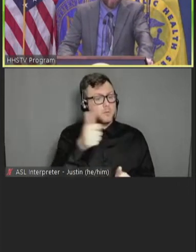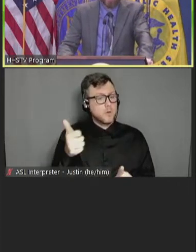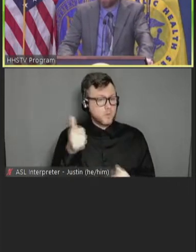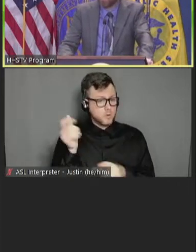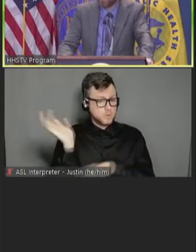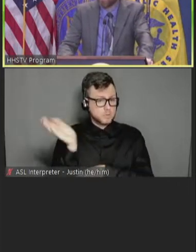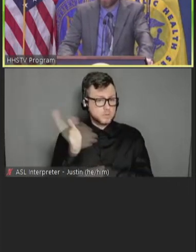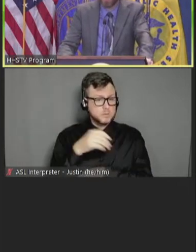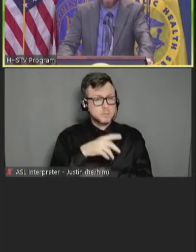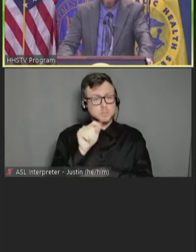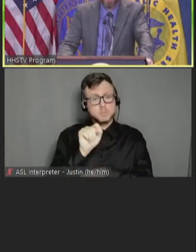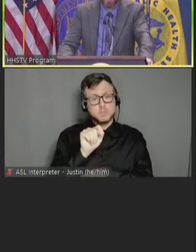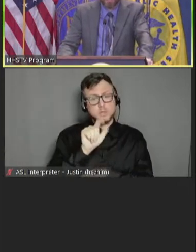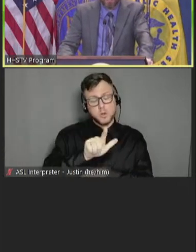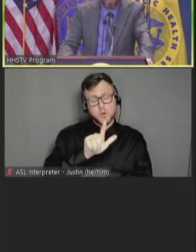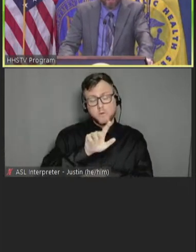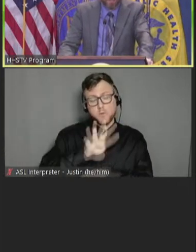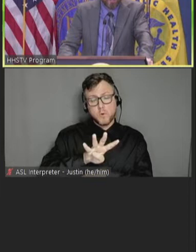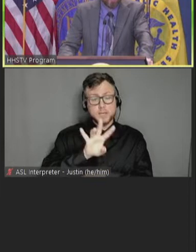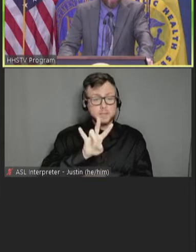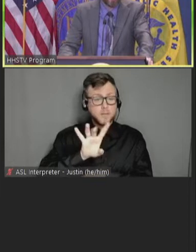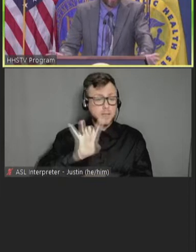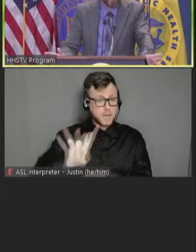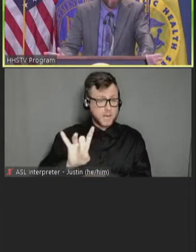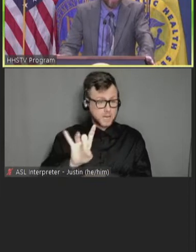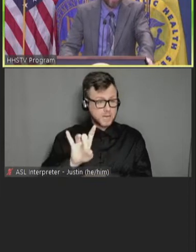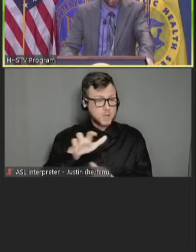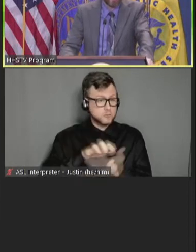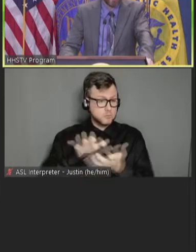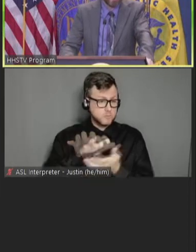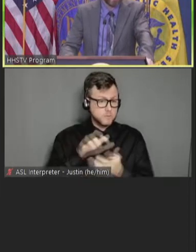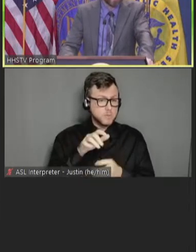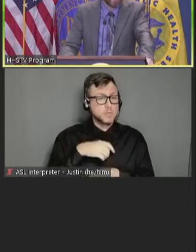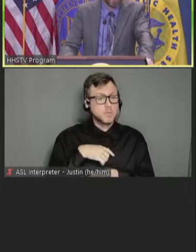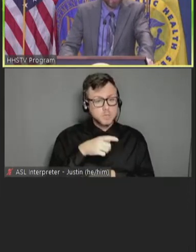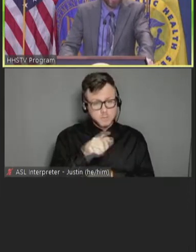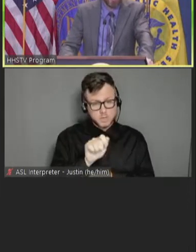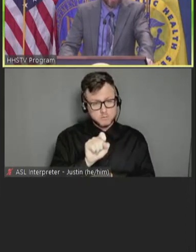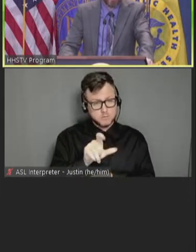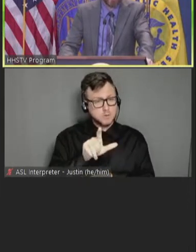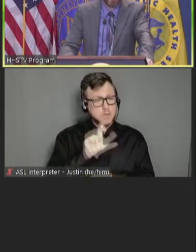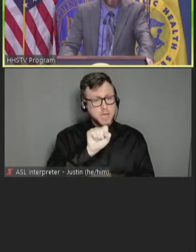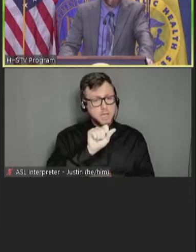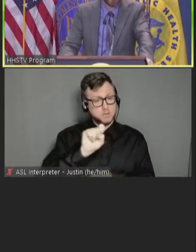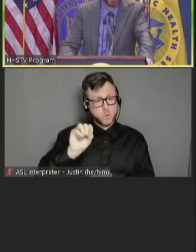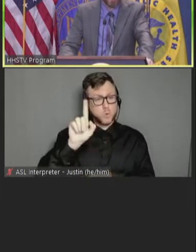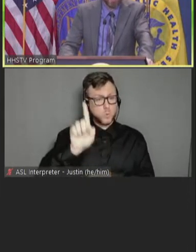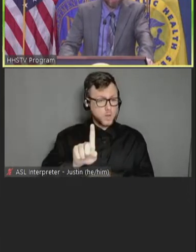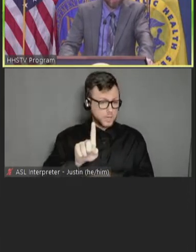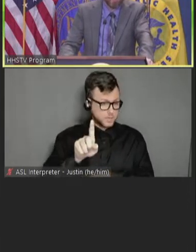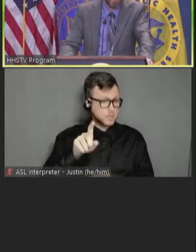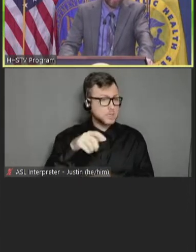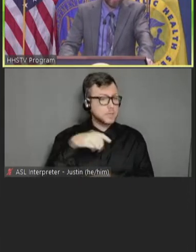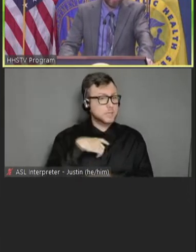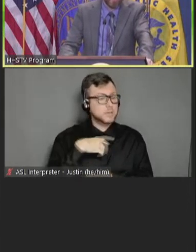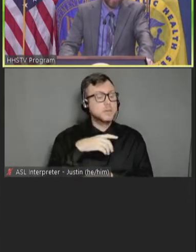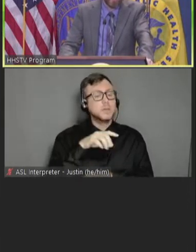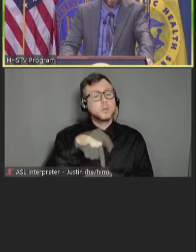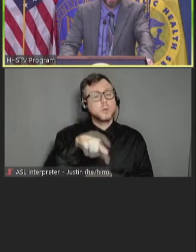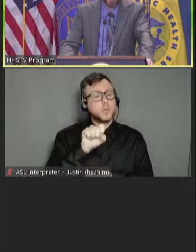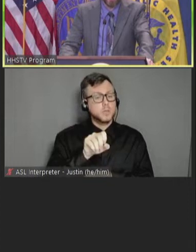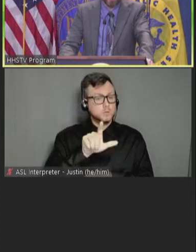TLR 478 agonists. Also, ASO1 is a very successful combination adjuvant, comprising QS-21 and a TLR4